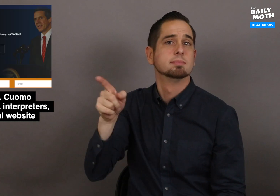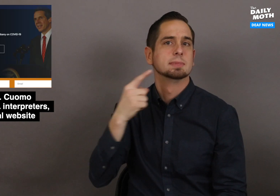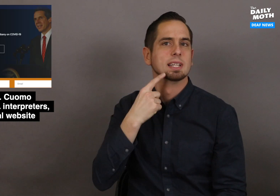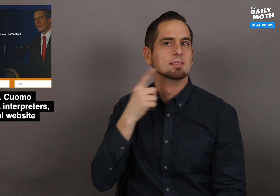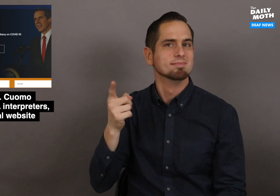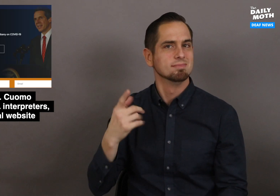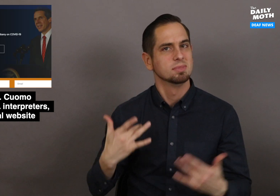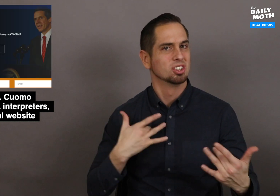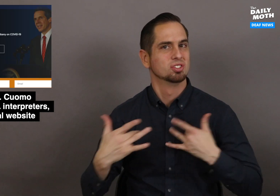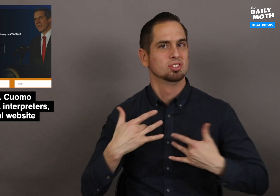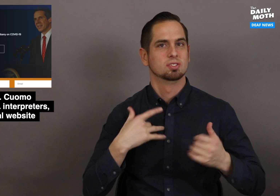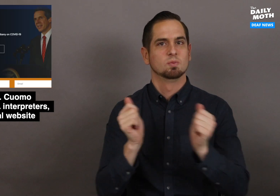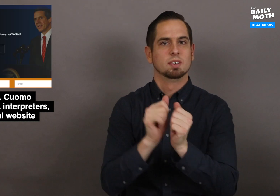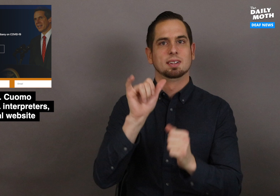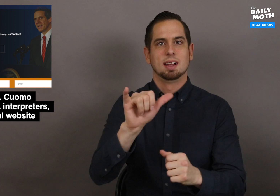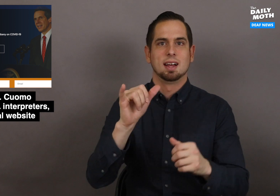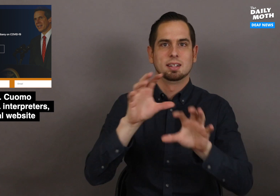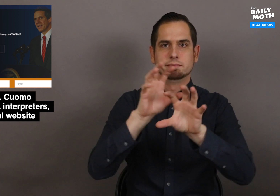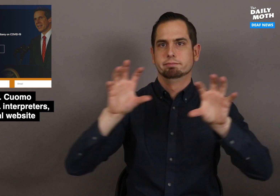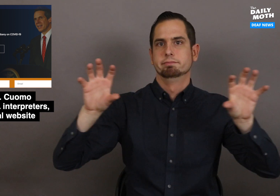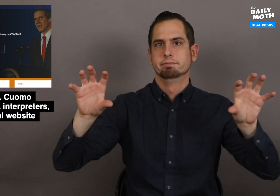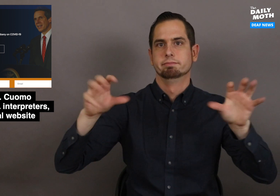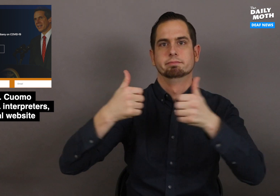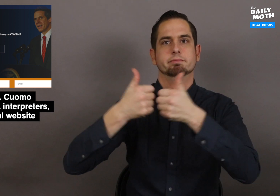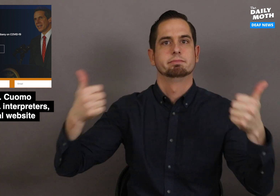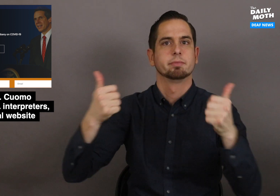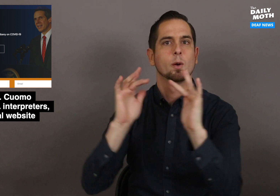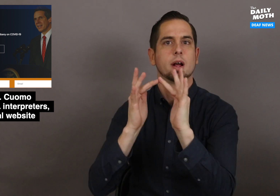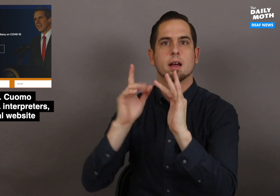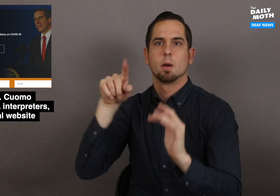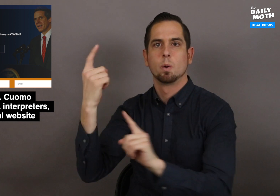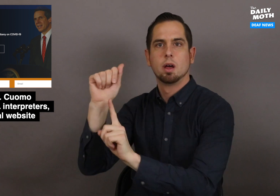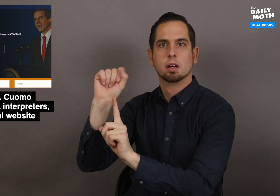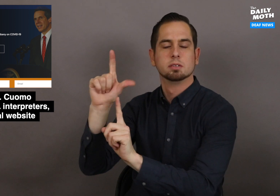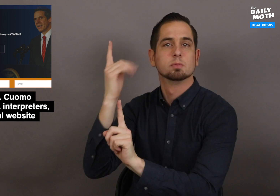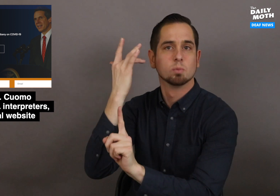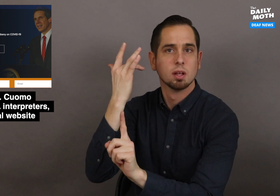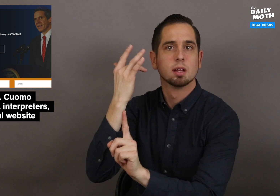He said he is concerned with the separate online feed